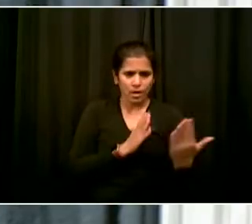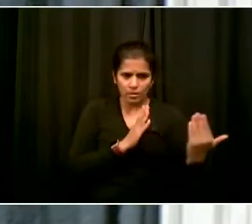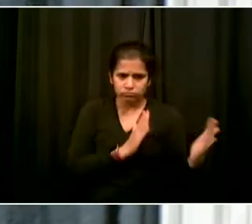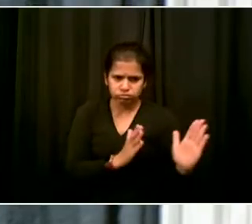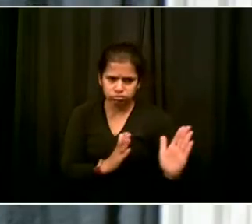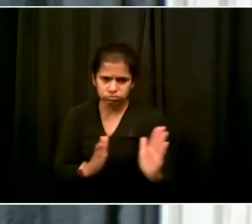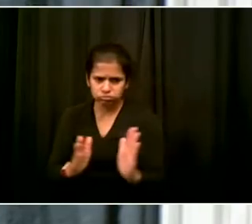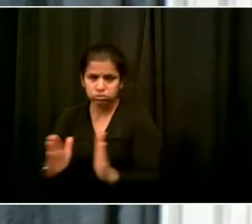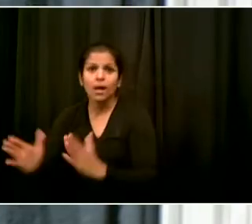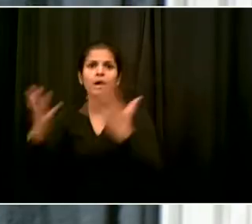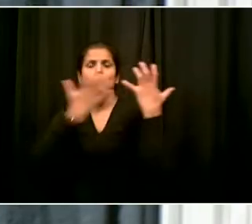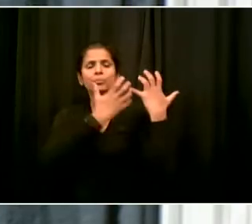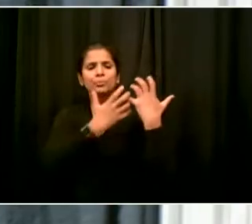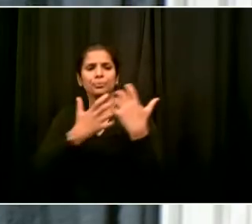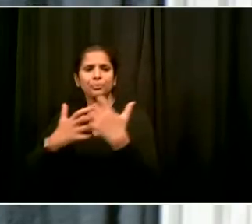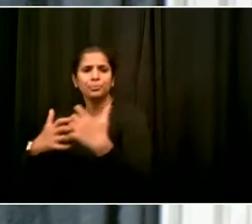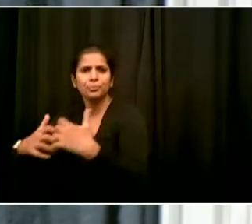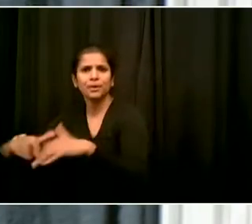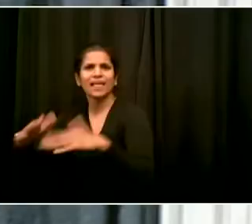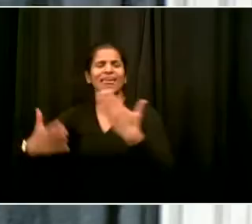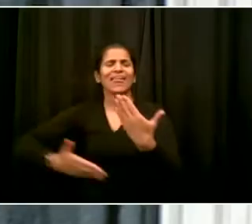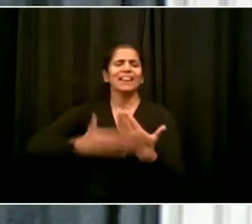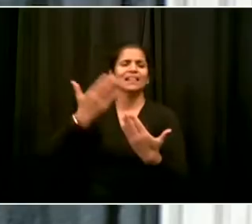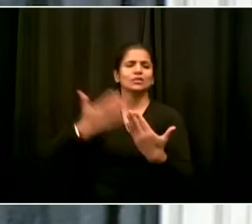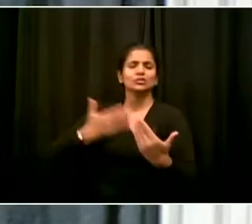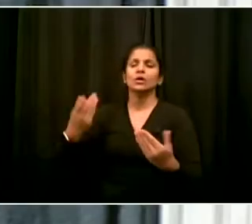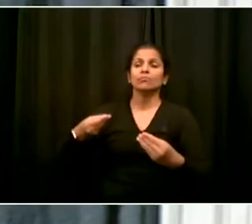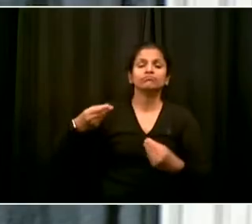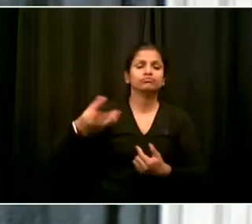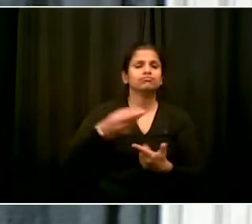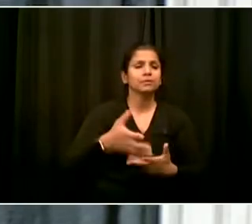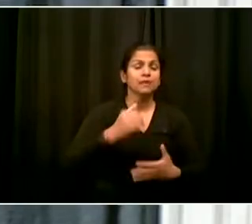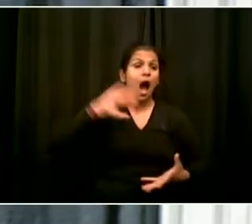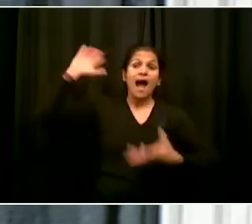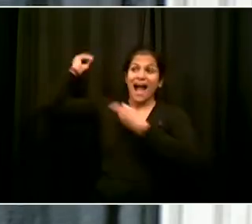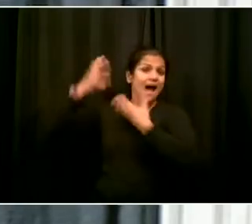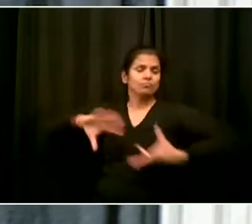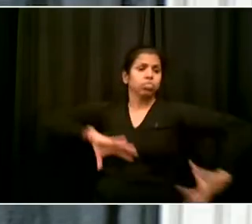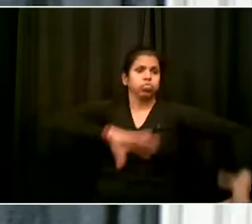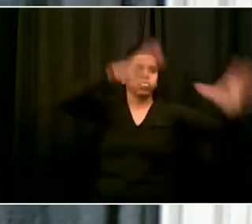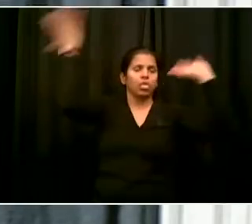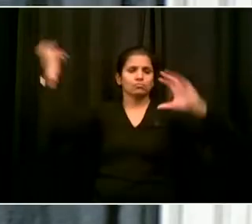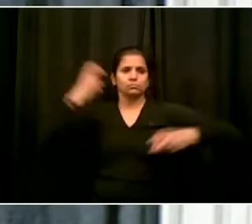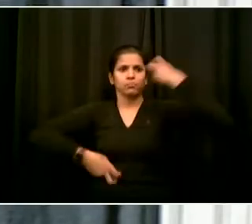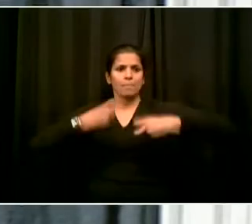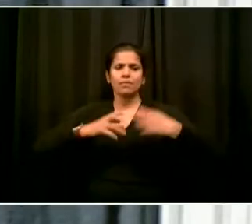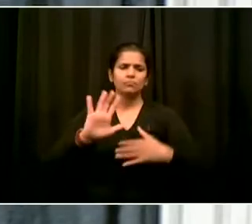INCLUDING COMMUNITY ORGANIZERS, FAITHHEA LDEDERS, AND LOCAL